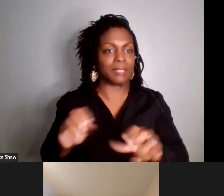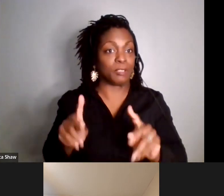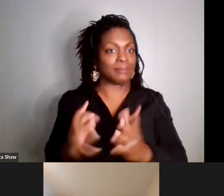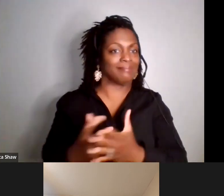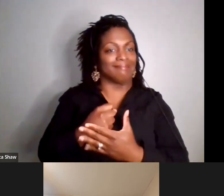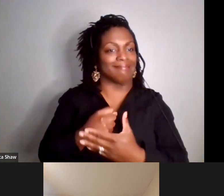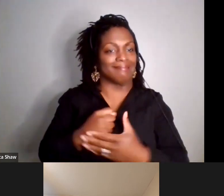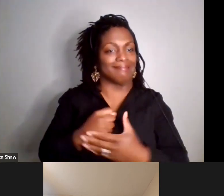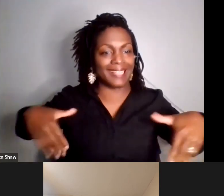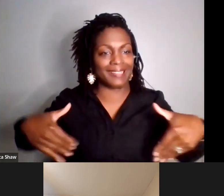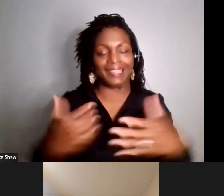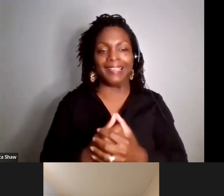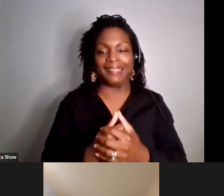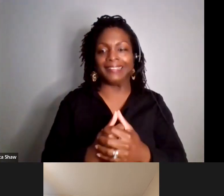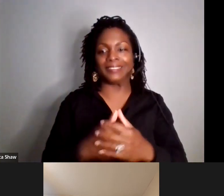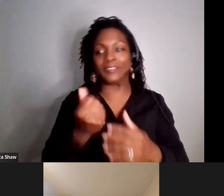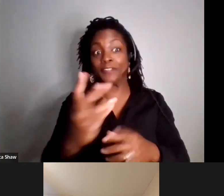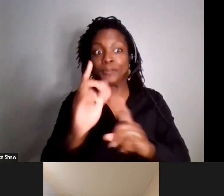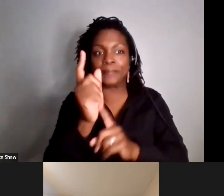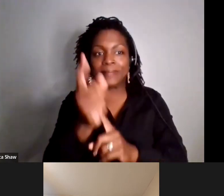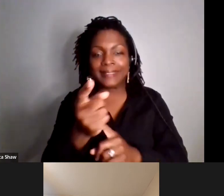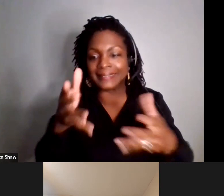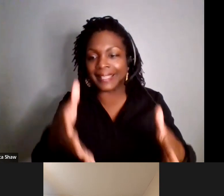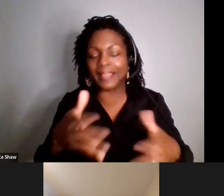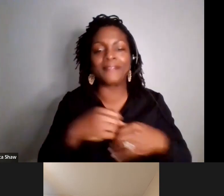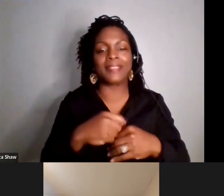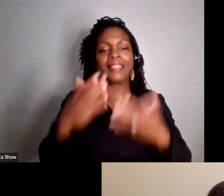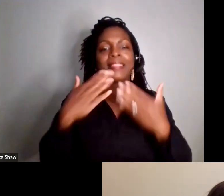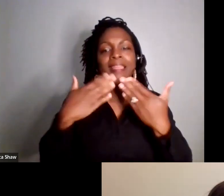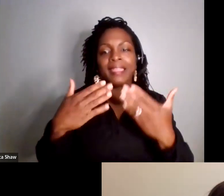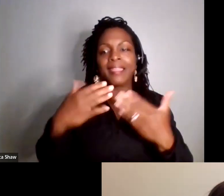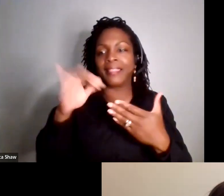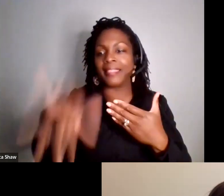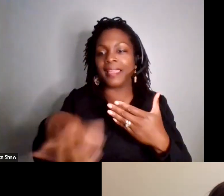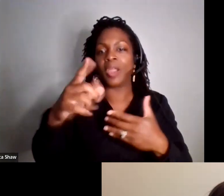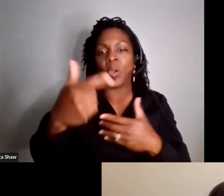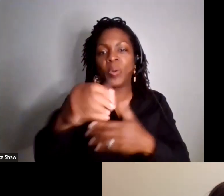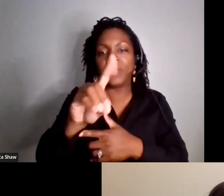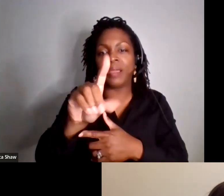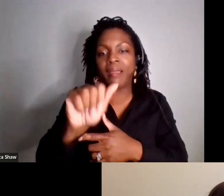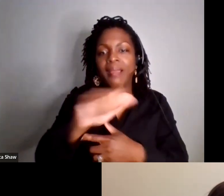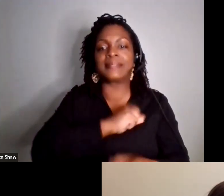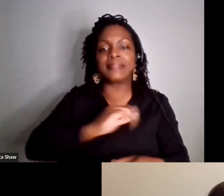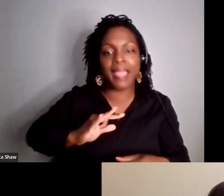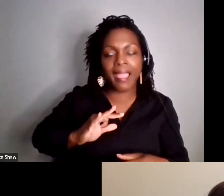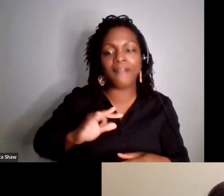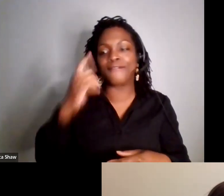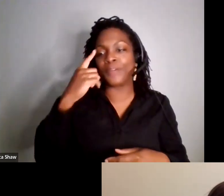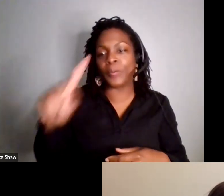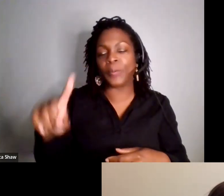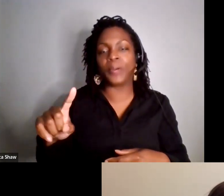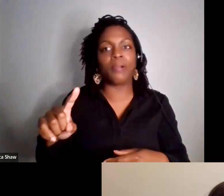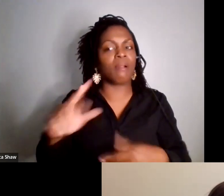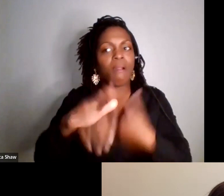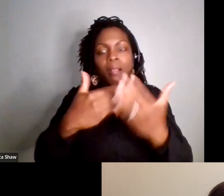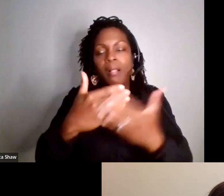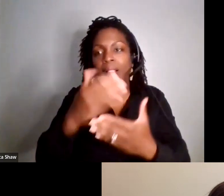Today, but since we have just a few minutes left just to thank the go to staff for all the Session Jewel here.